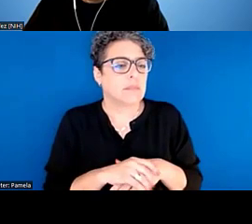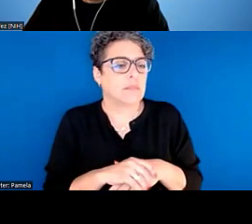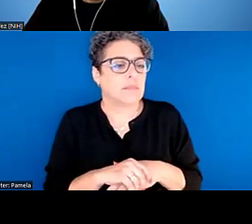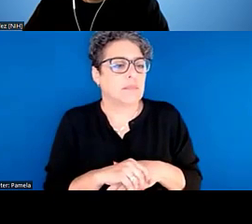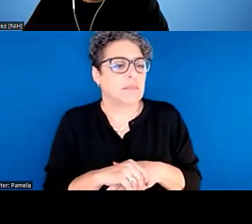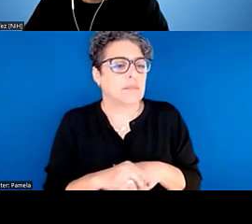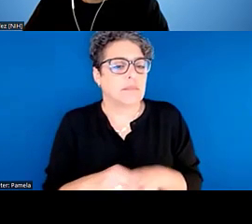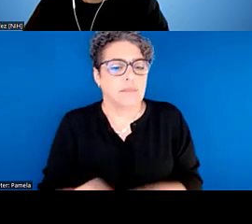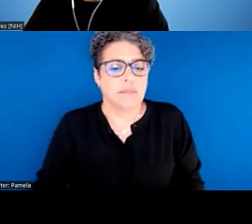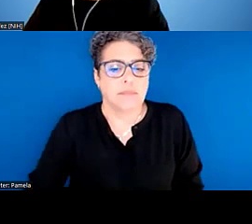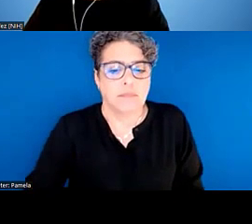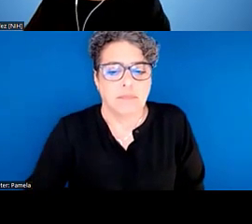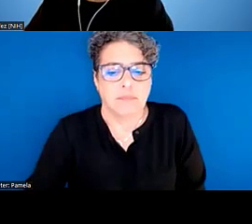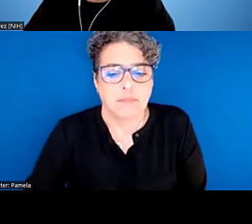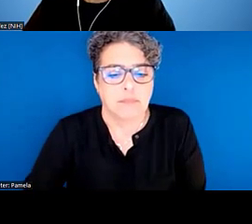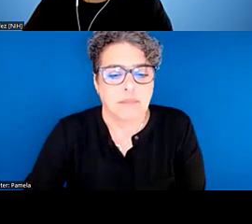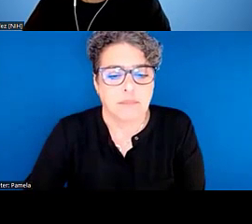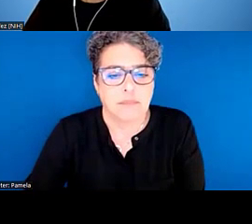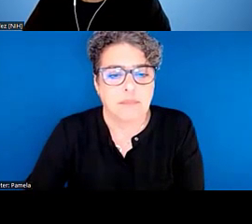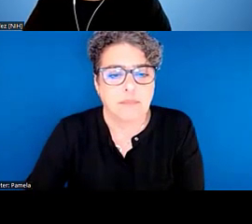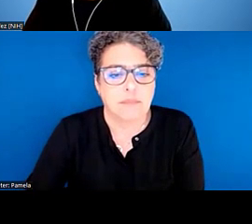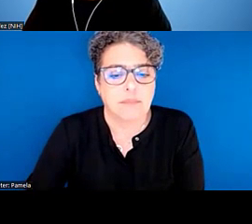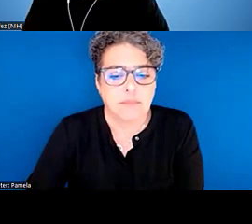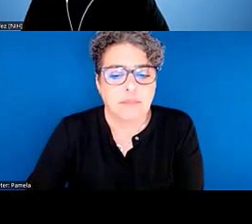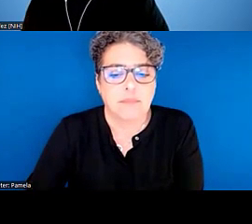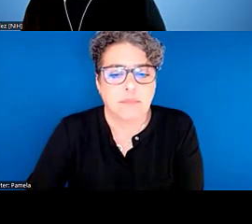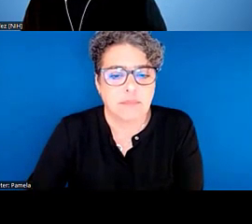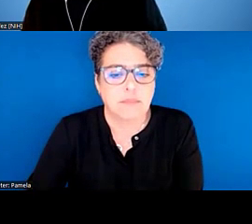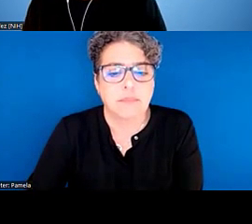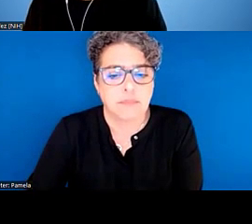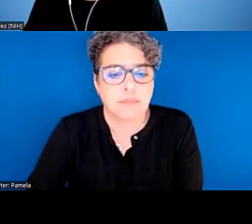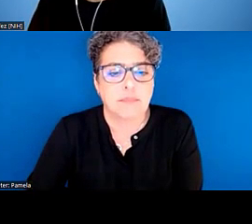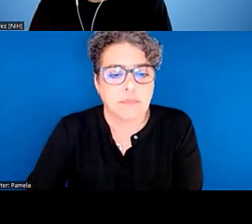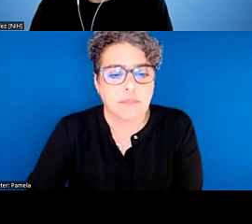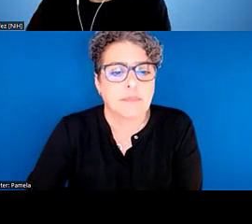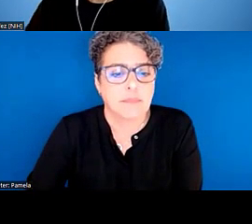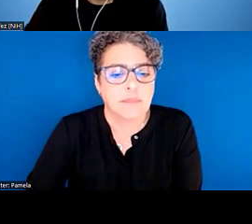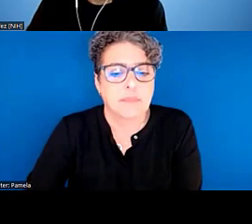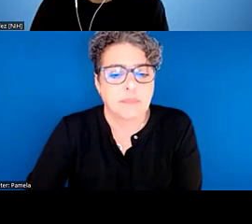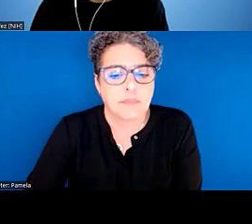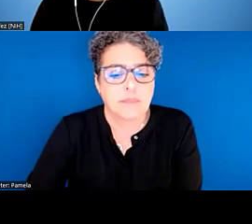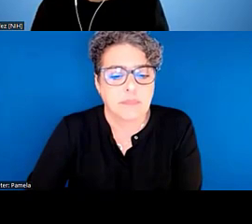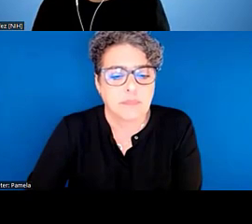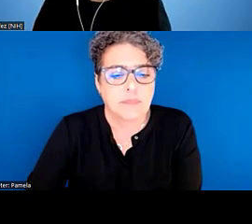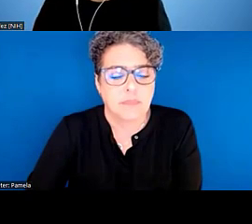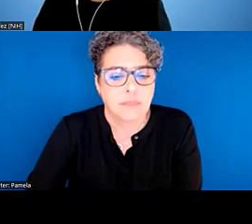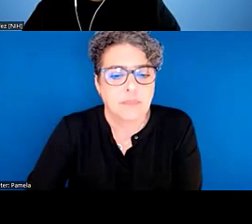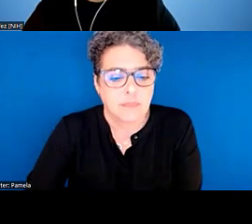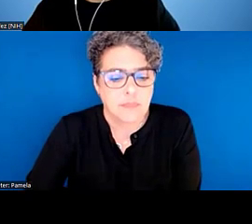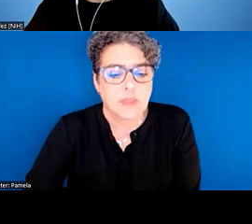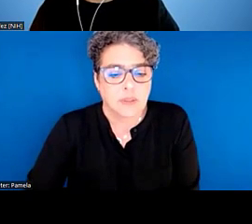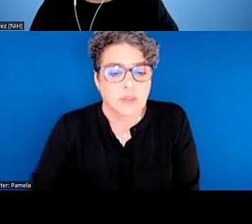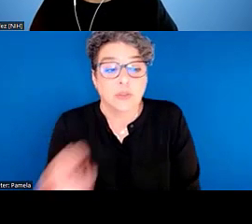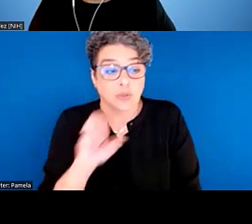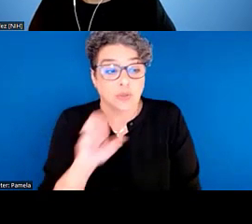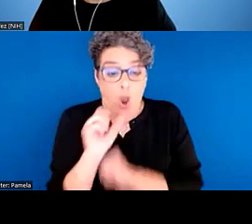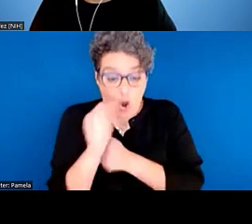Dr. Patricia Valdez: Okay. So according to the research misconduct regulations, institutions are required to notify ORI,